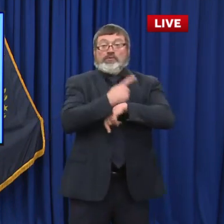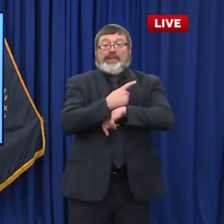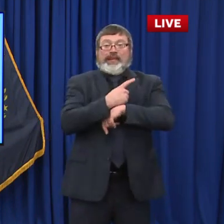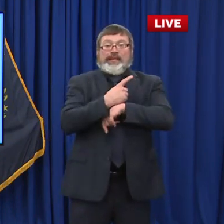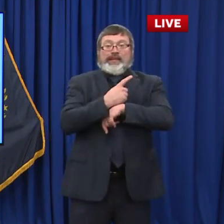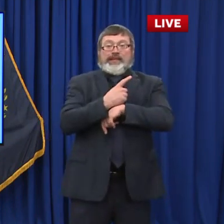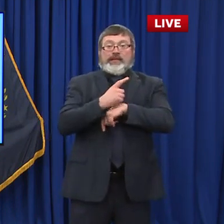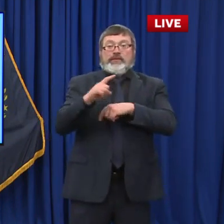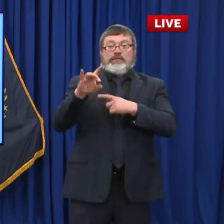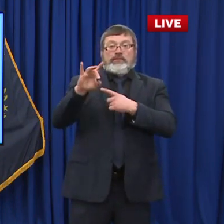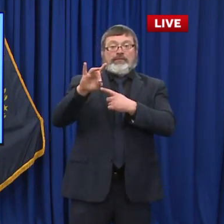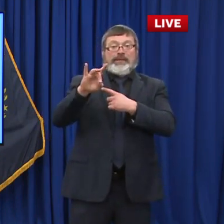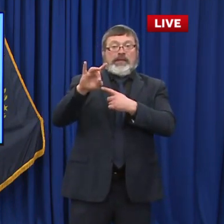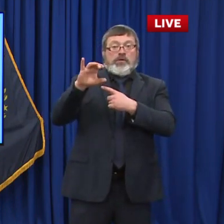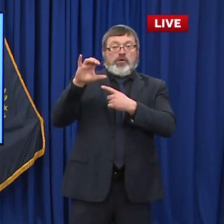GOOD AFTERNOON EVERYONE.